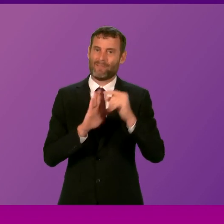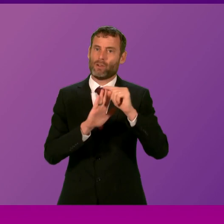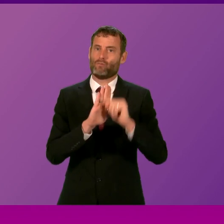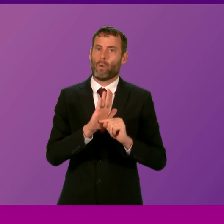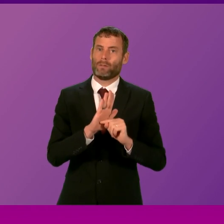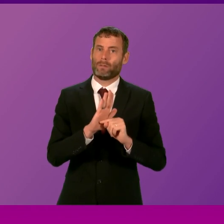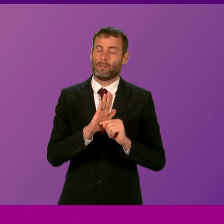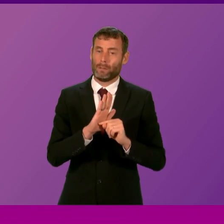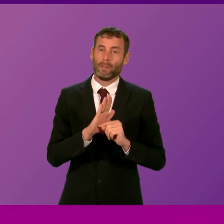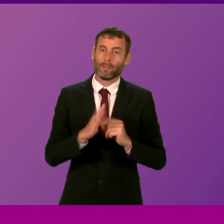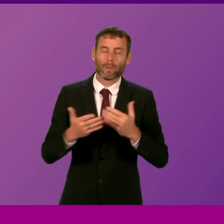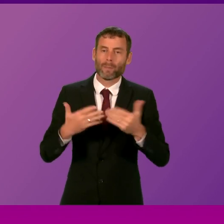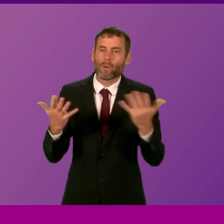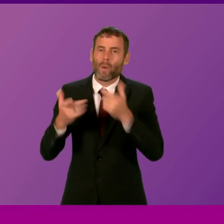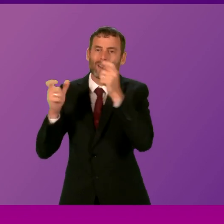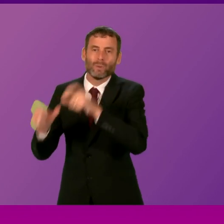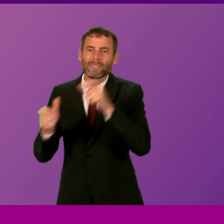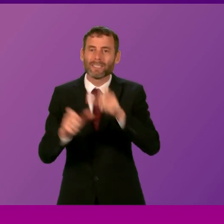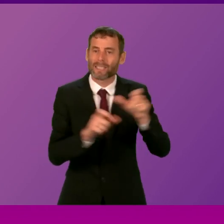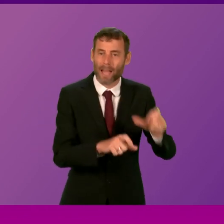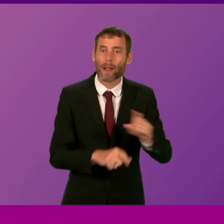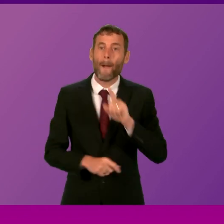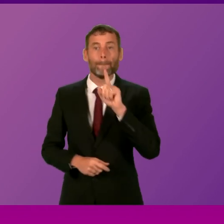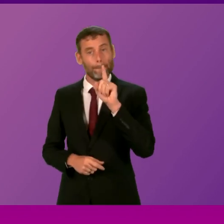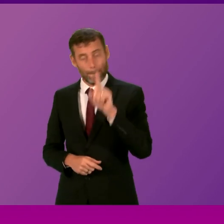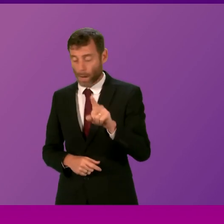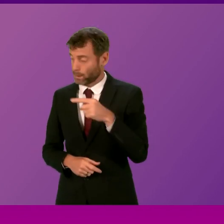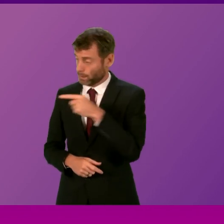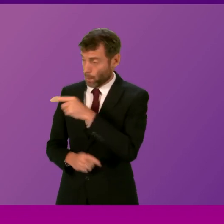staying. That is at the heart of what this is about. On the member’s specific point, I will